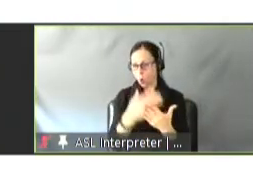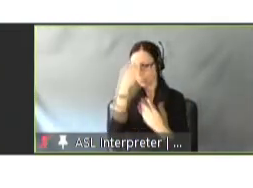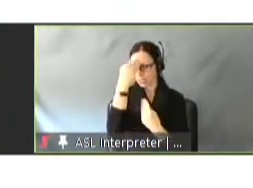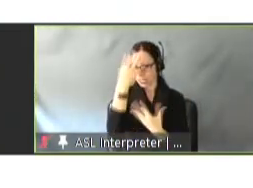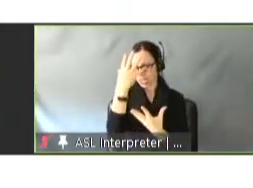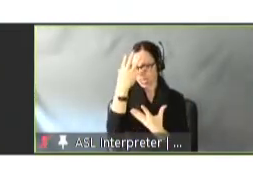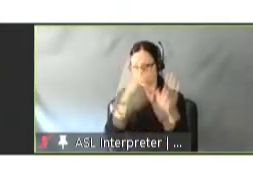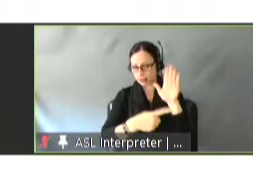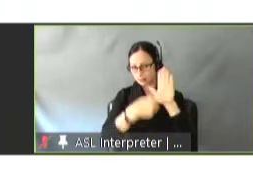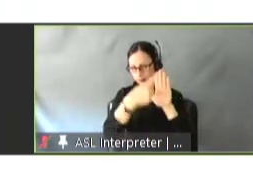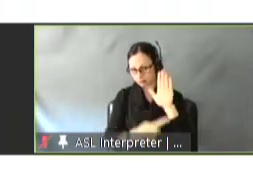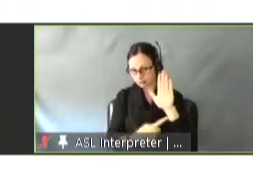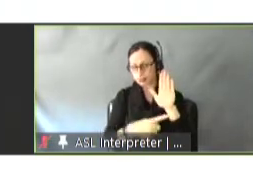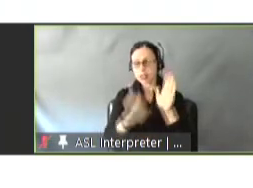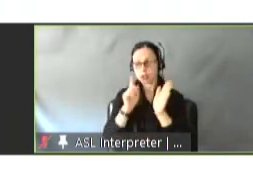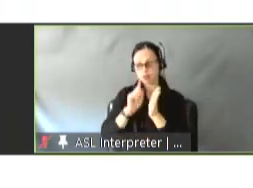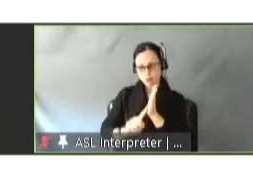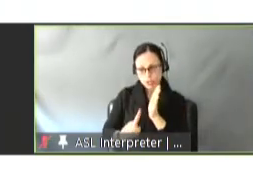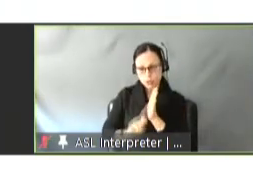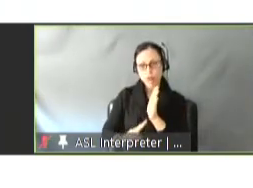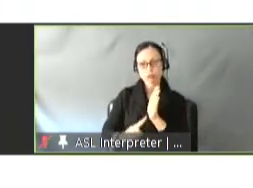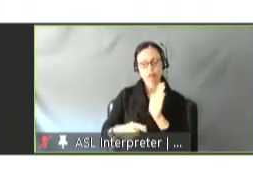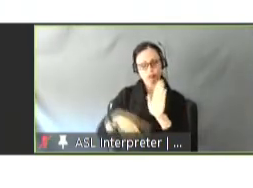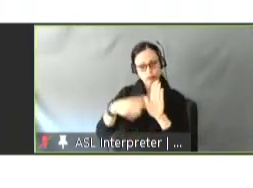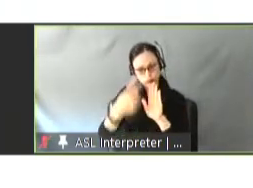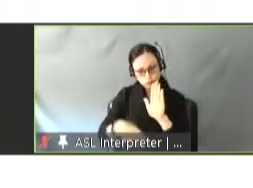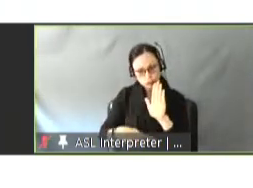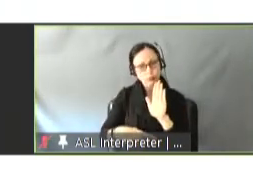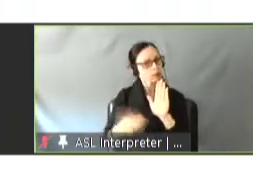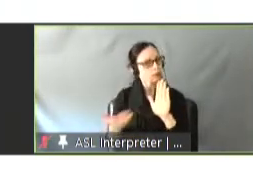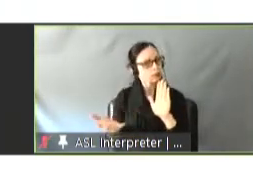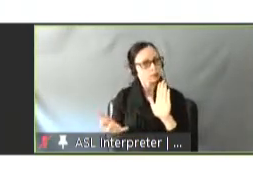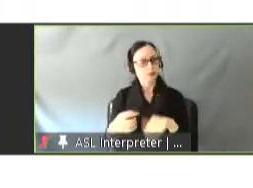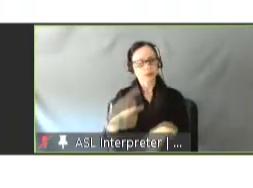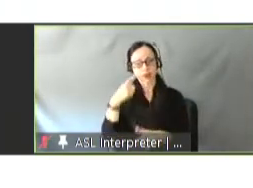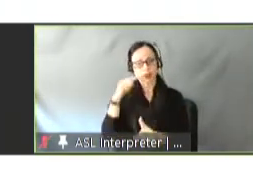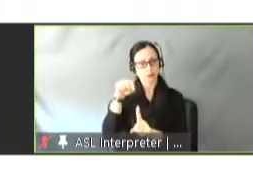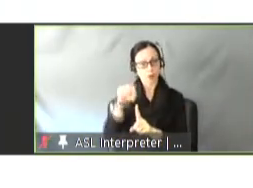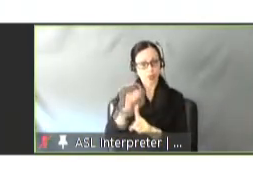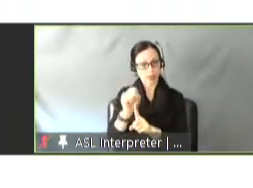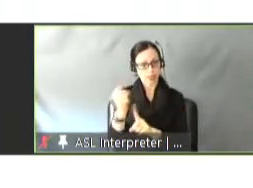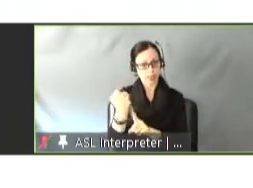paper that we published in cell is that in this case, the correlates of protection for